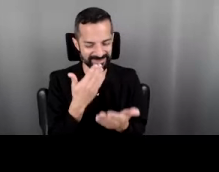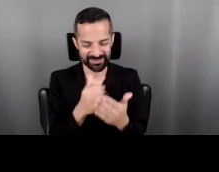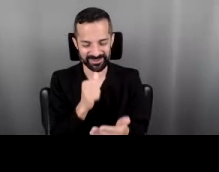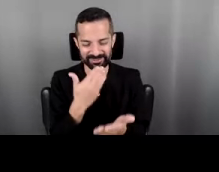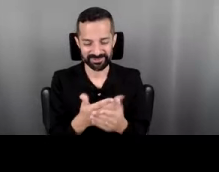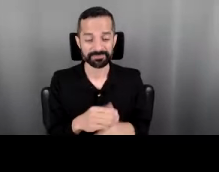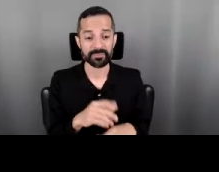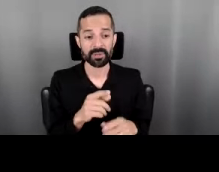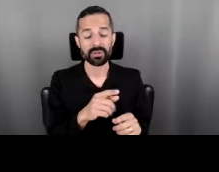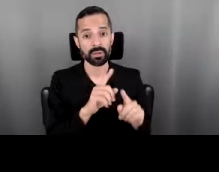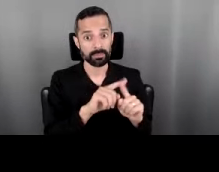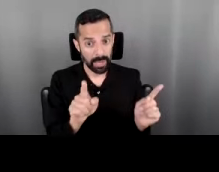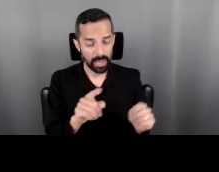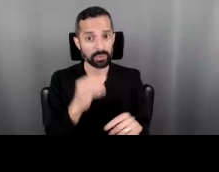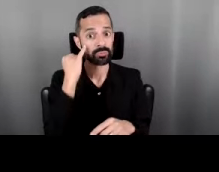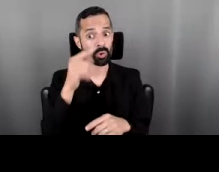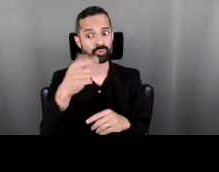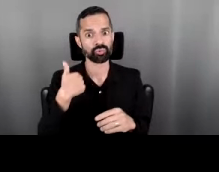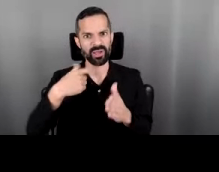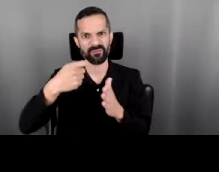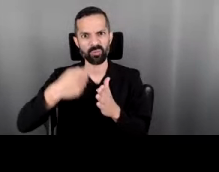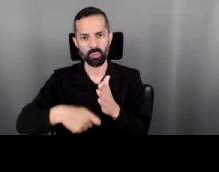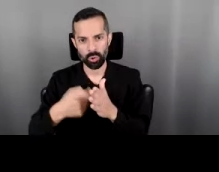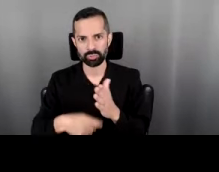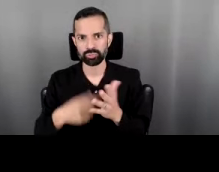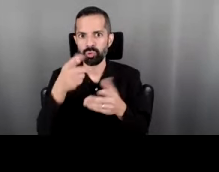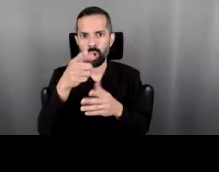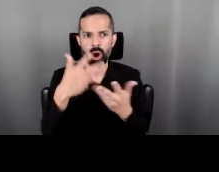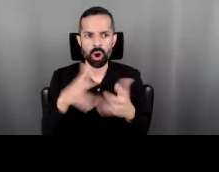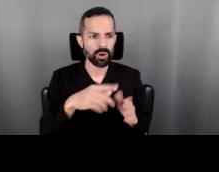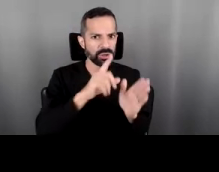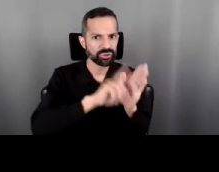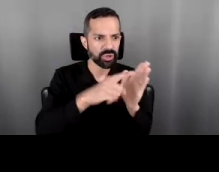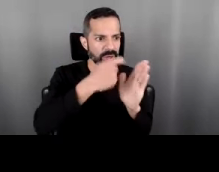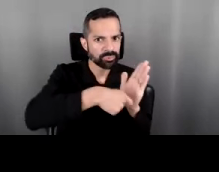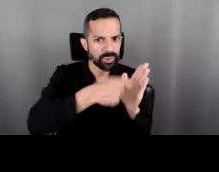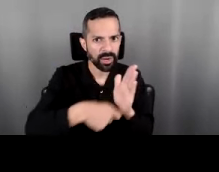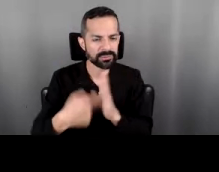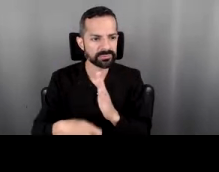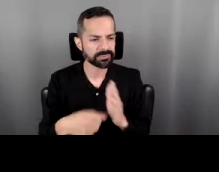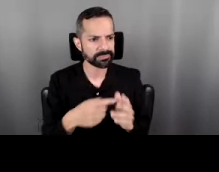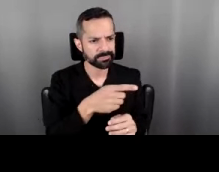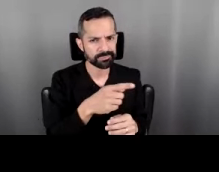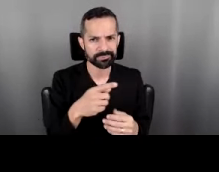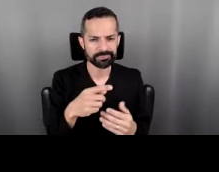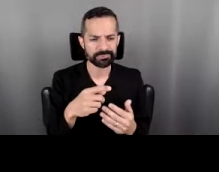associated with, you know, some of these different program scope elements.